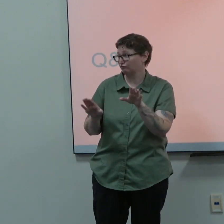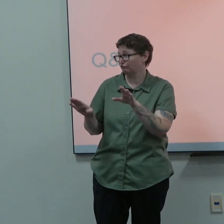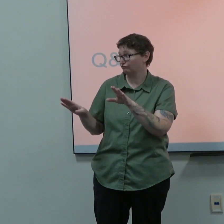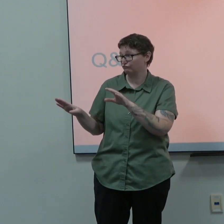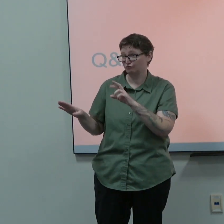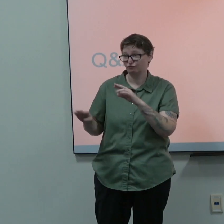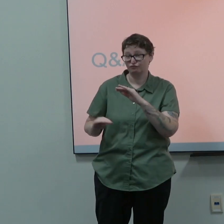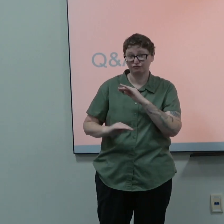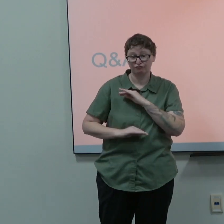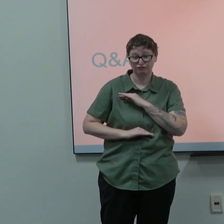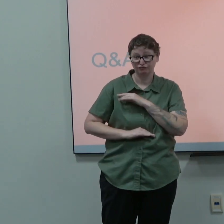Okay, do we have any more questions?